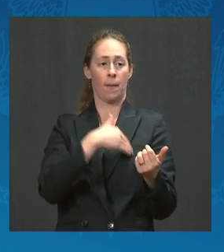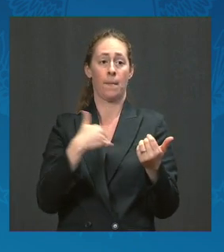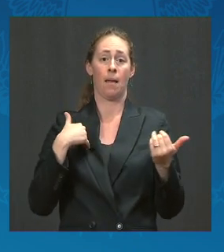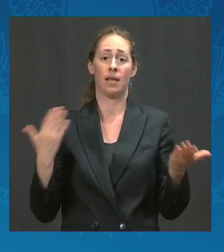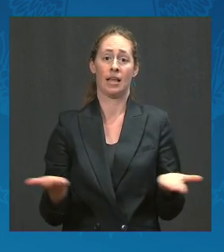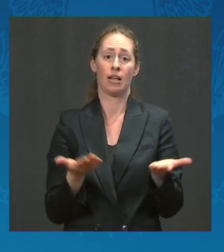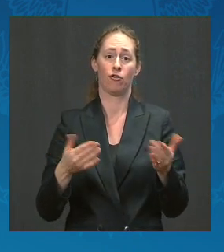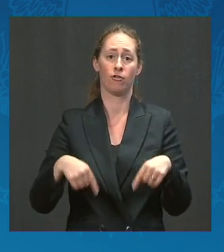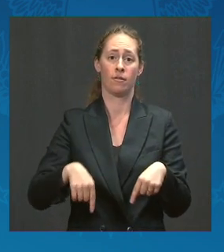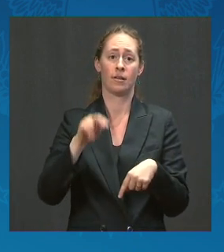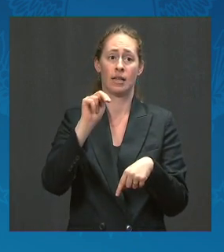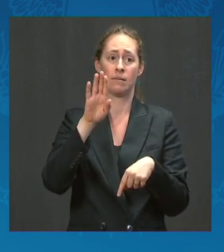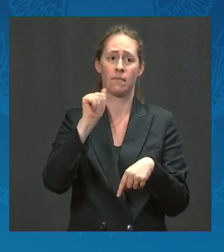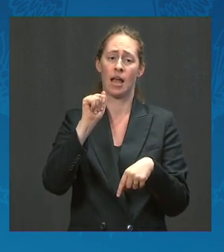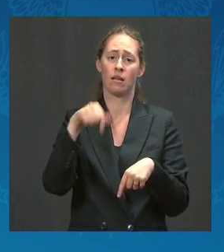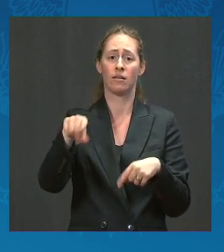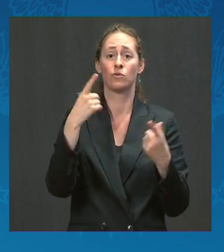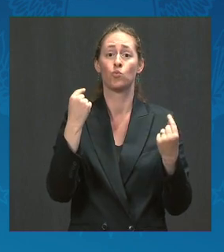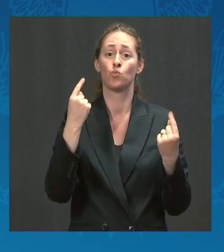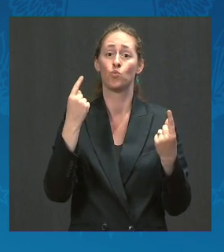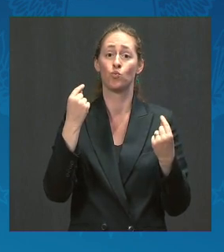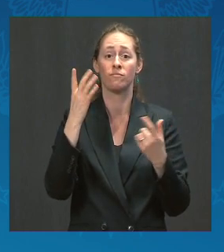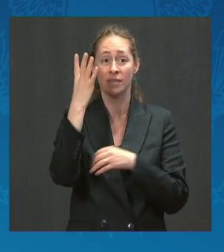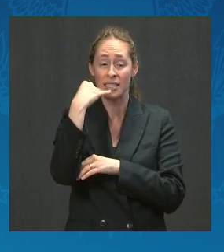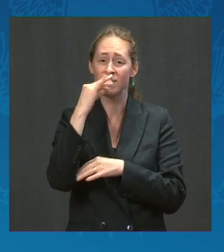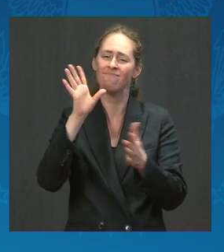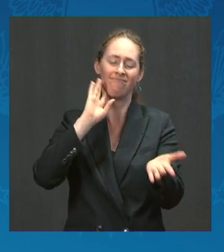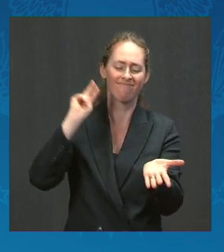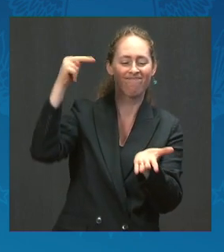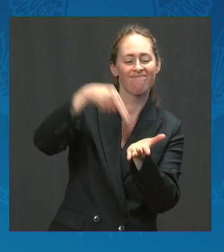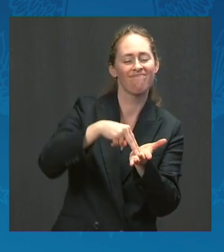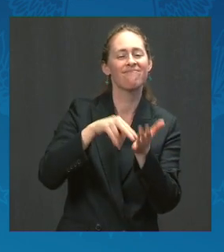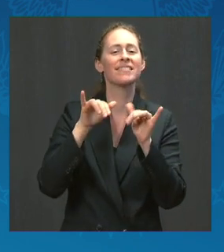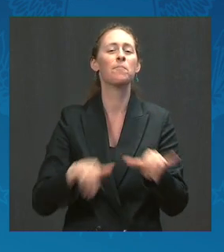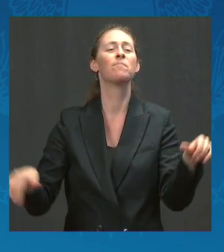will rise once again to the moment